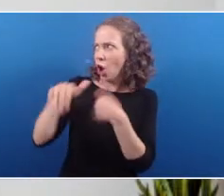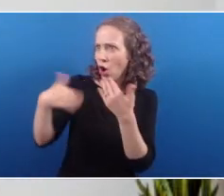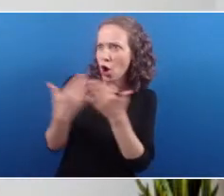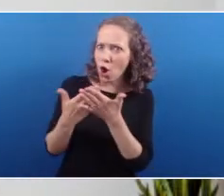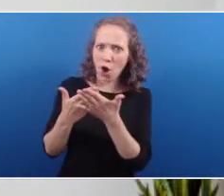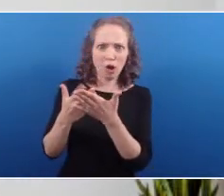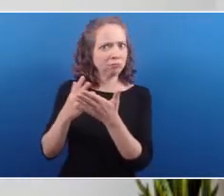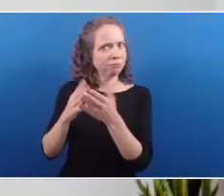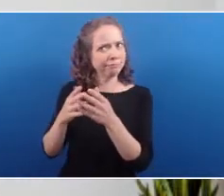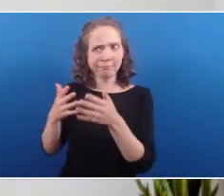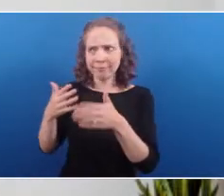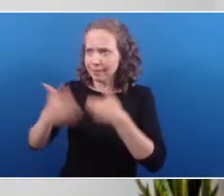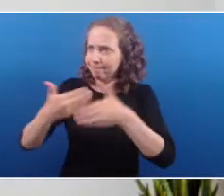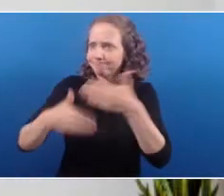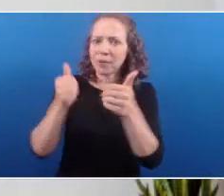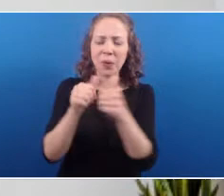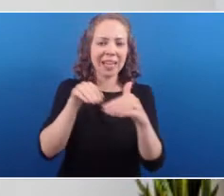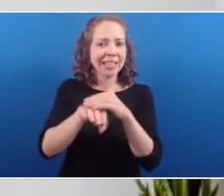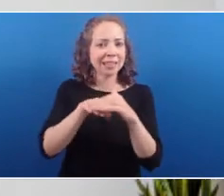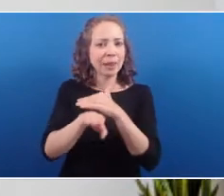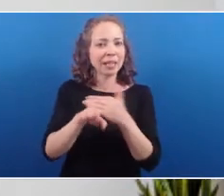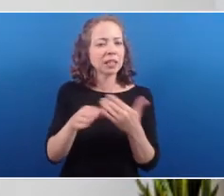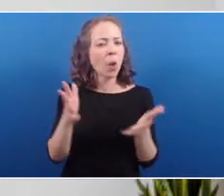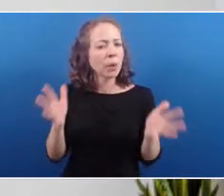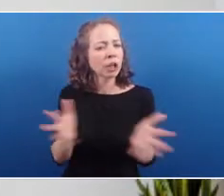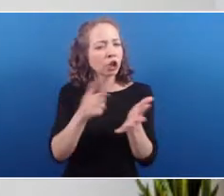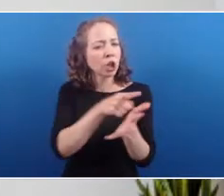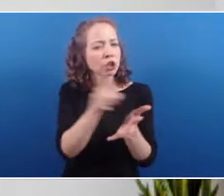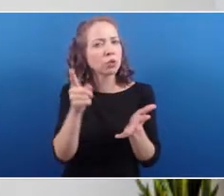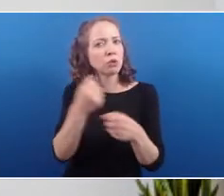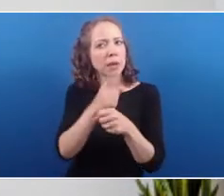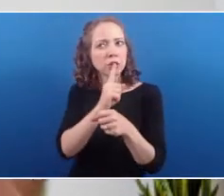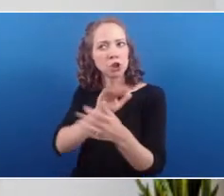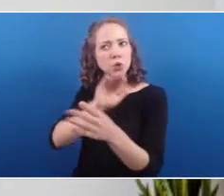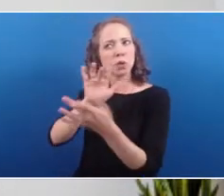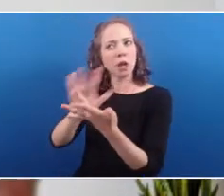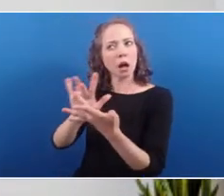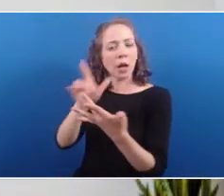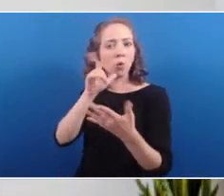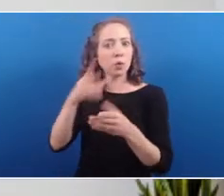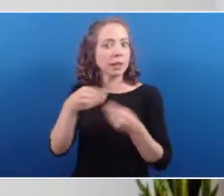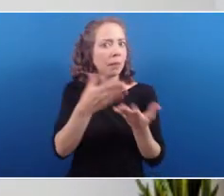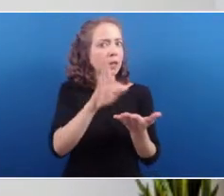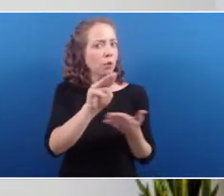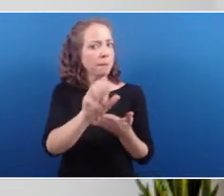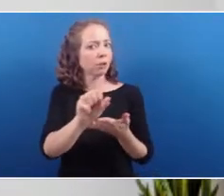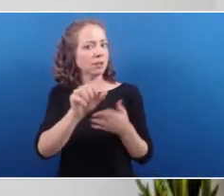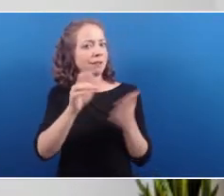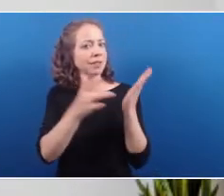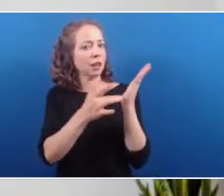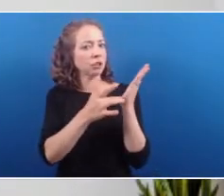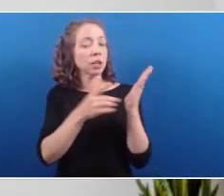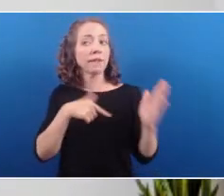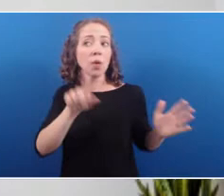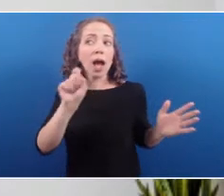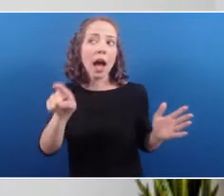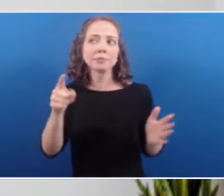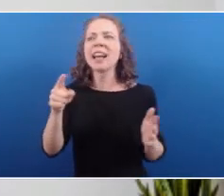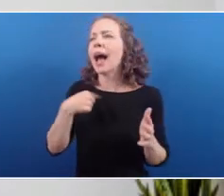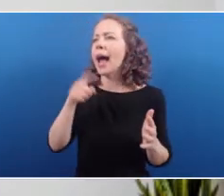or the partner that they are dealing with. The supplier of their Microsoft technology. If you go and ask them for accessibility features, what you are doing